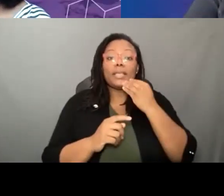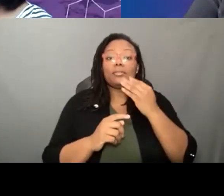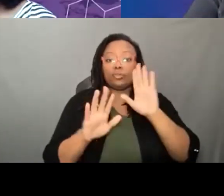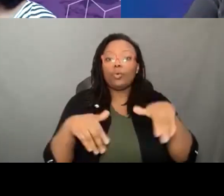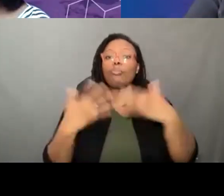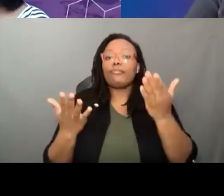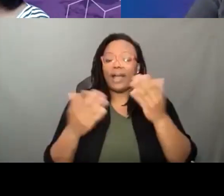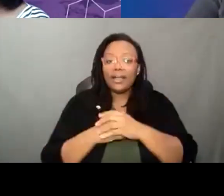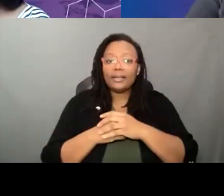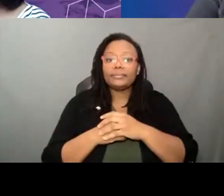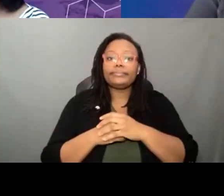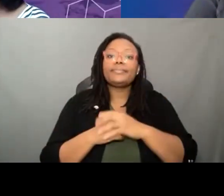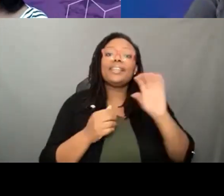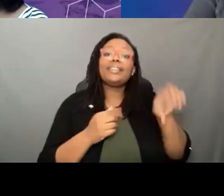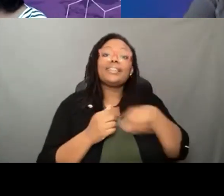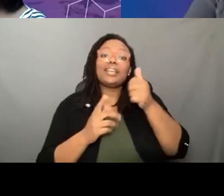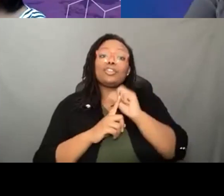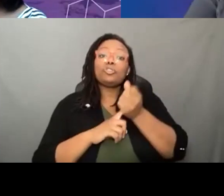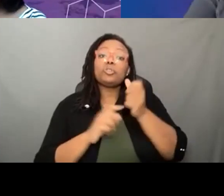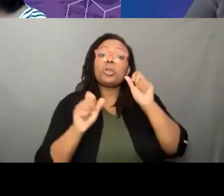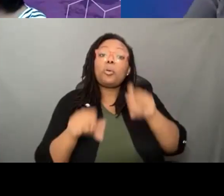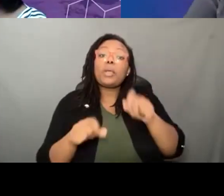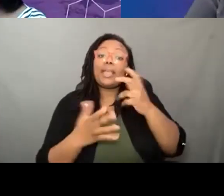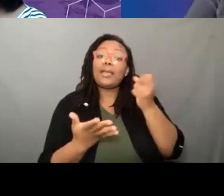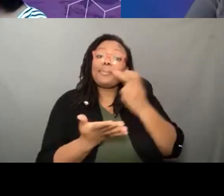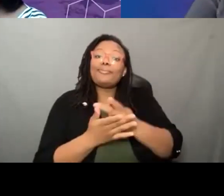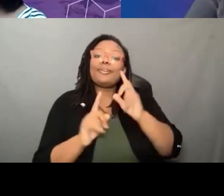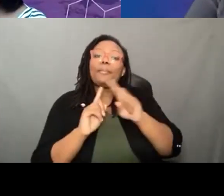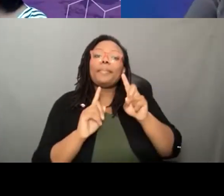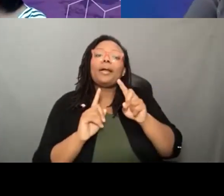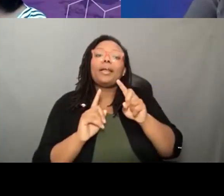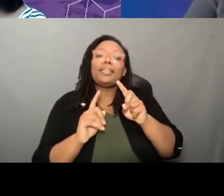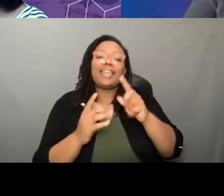There's other cases where meals can be approved. But that needs to be justified in the budget.